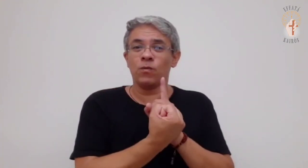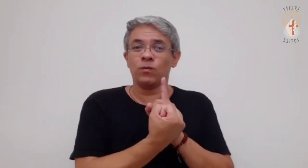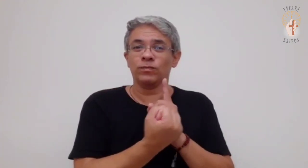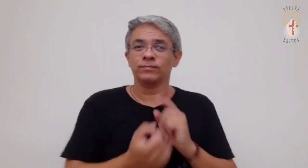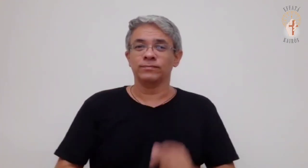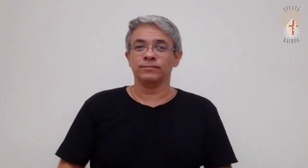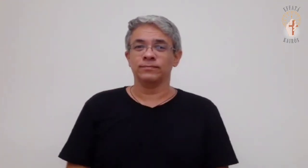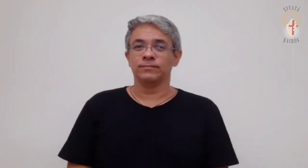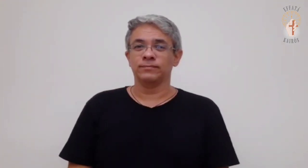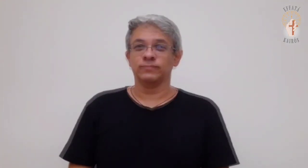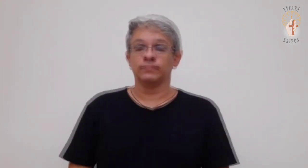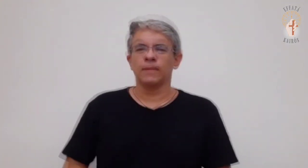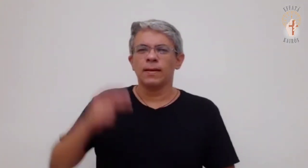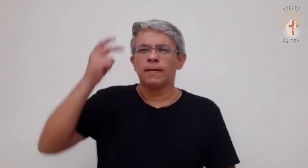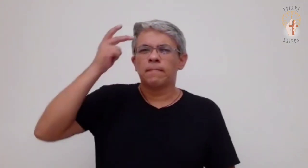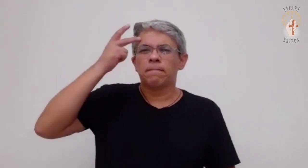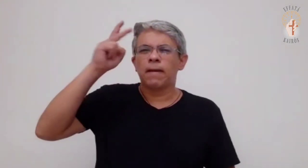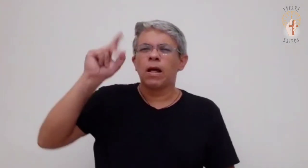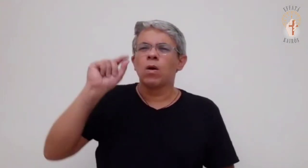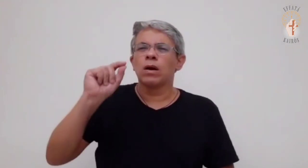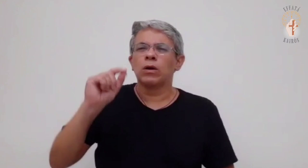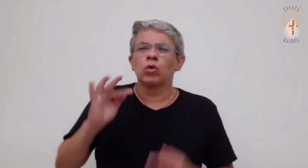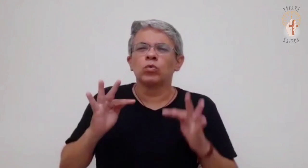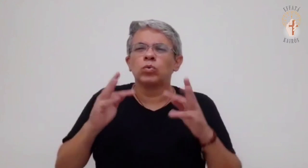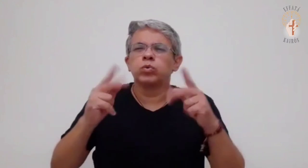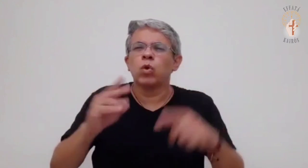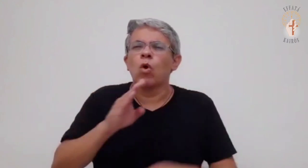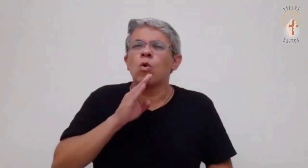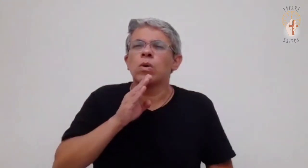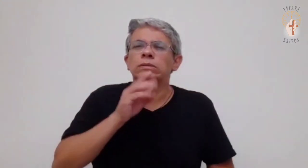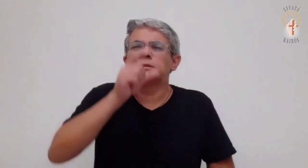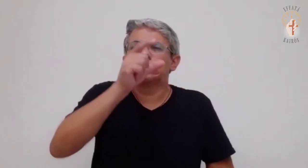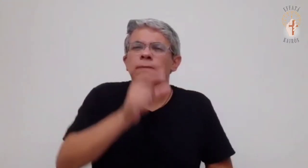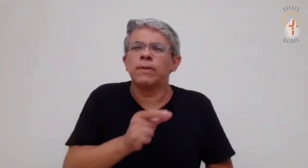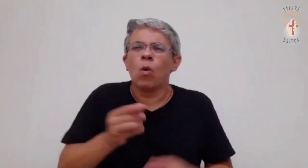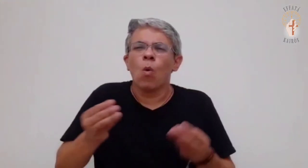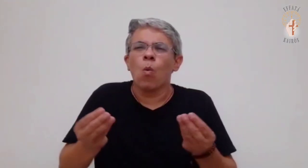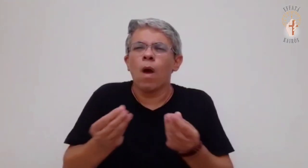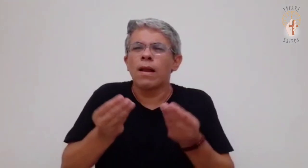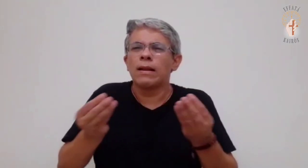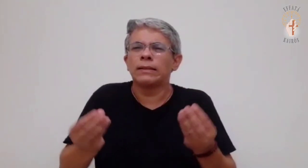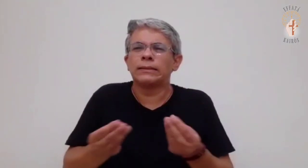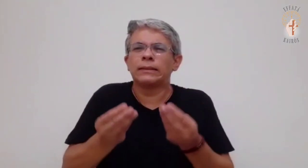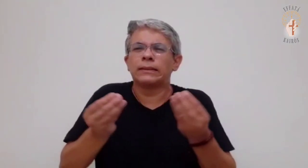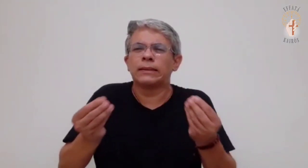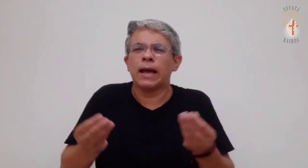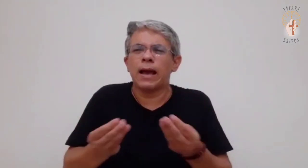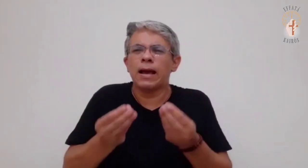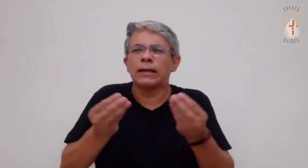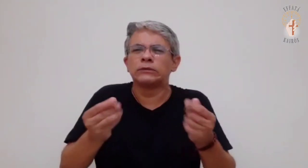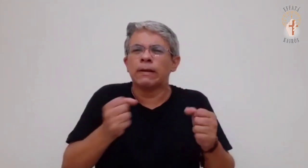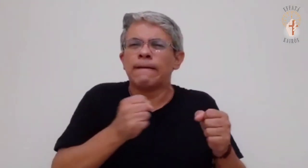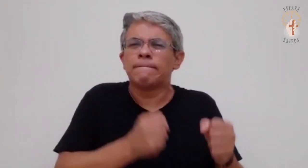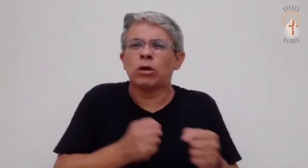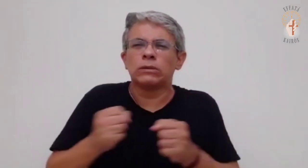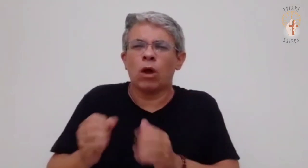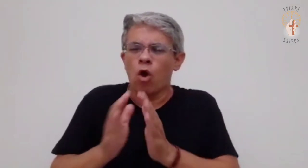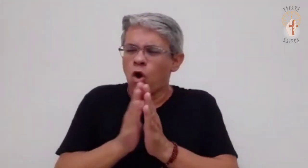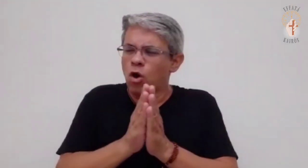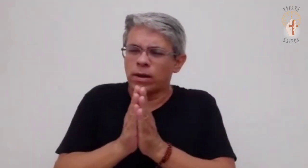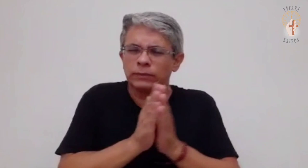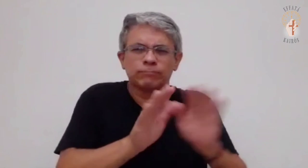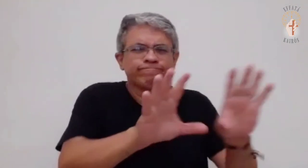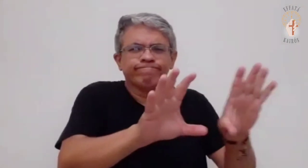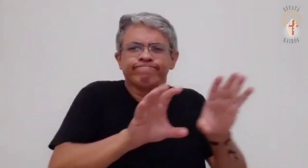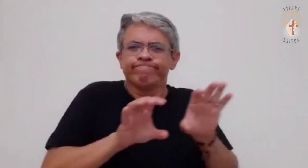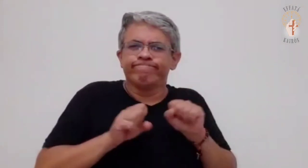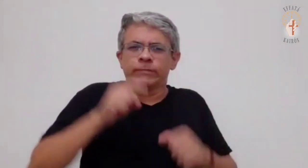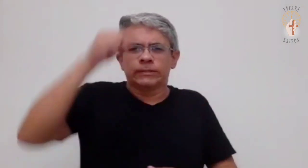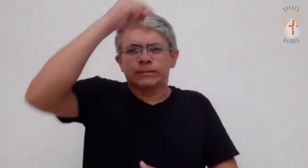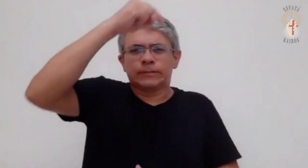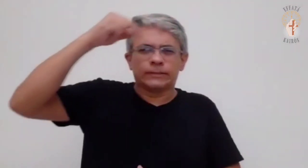To emphasize the great quality and power of intercession